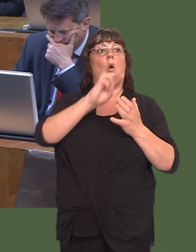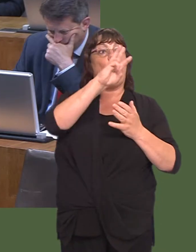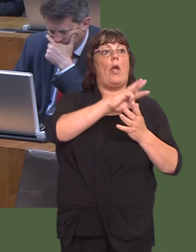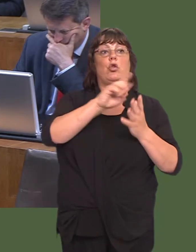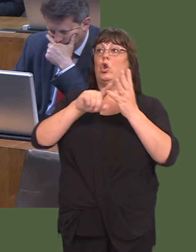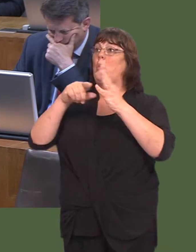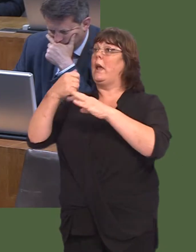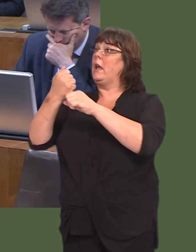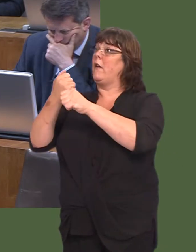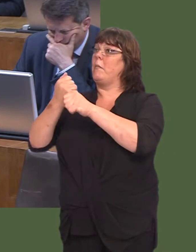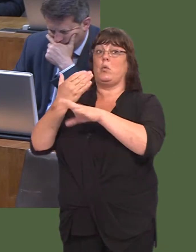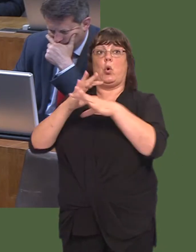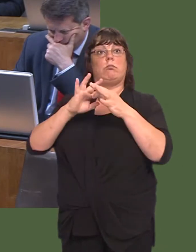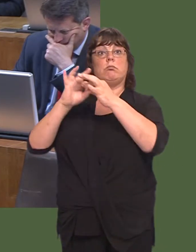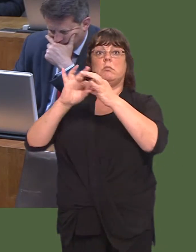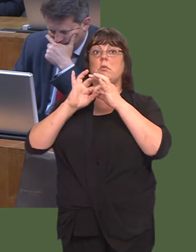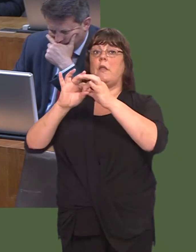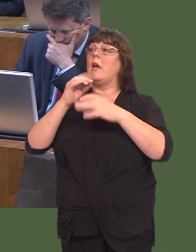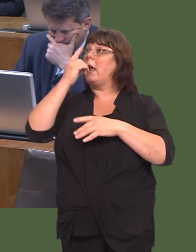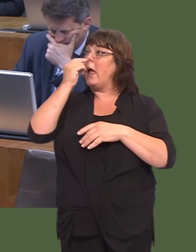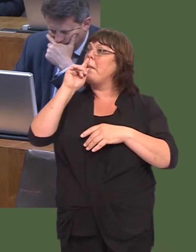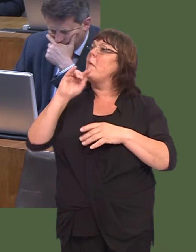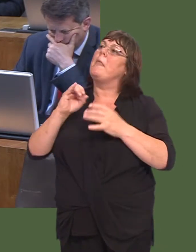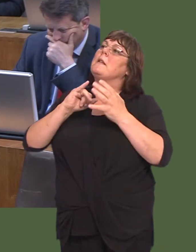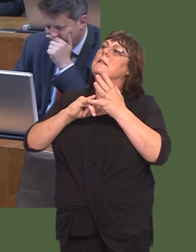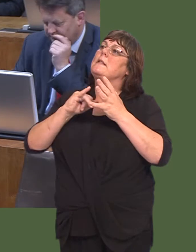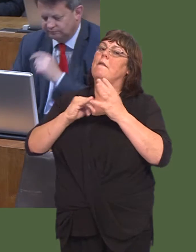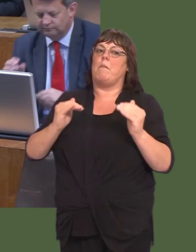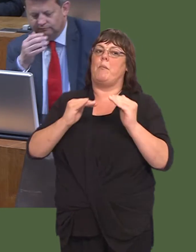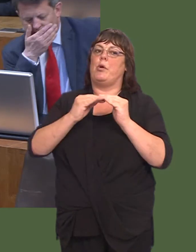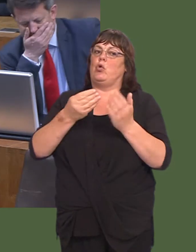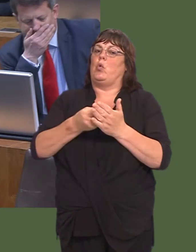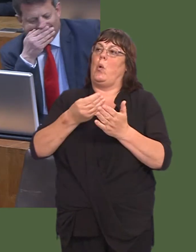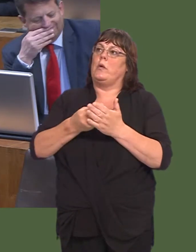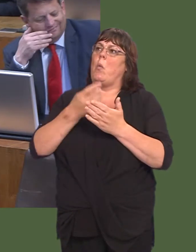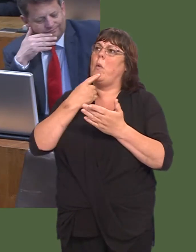The city deal was an example of that. But I have to say that, when it comes to the Severn bridge tolls, we been pushing for this for years on end.